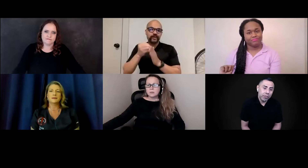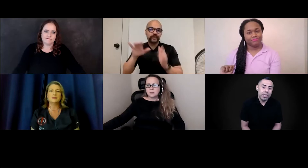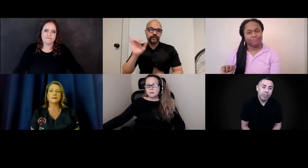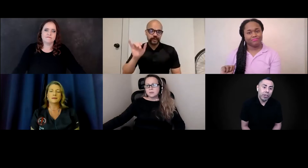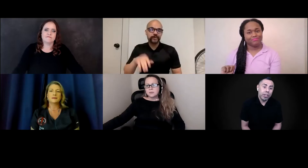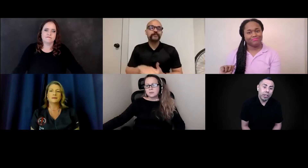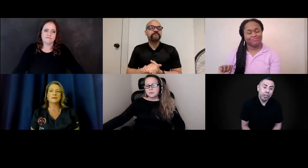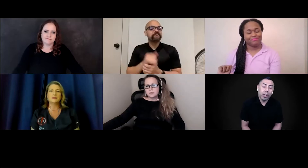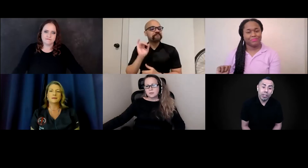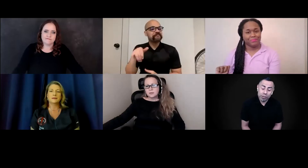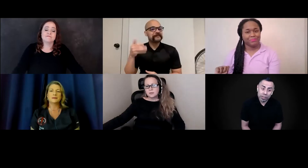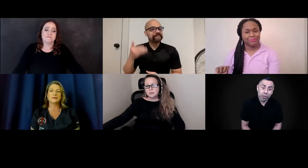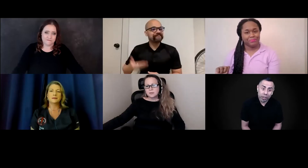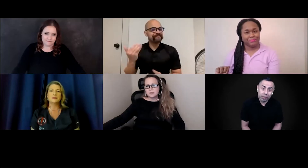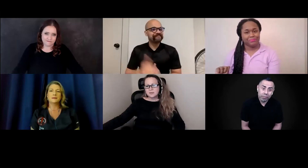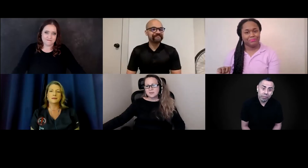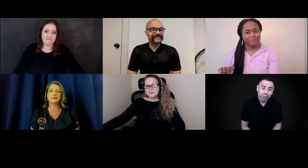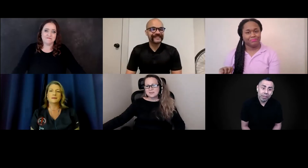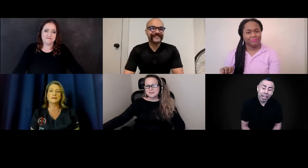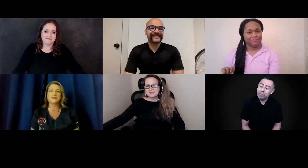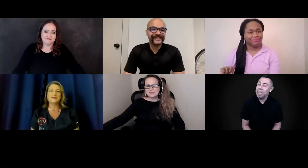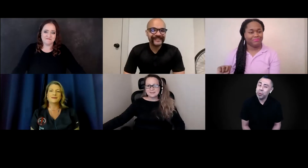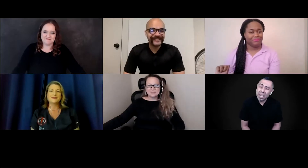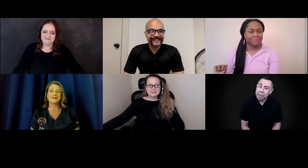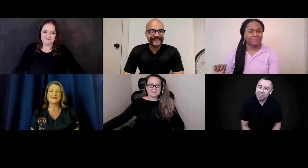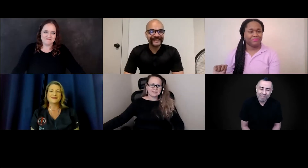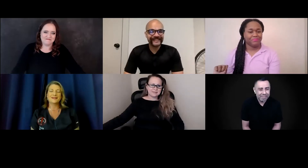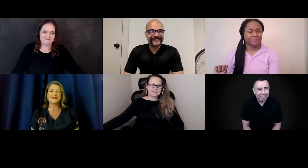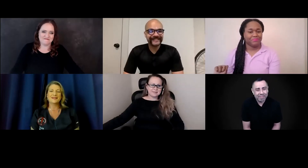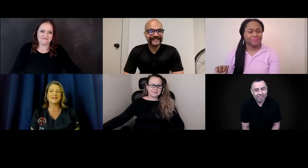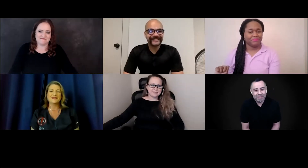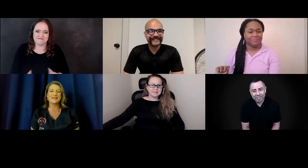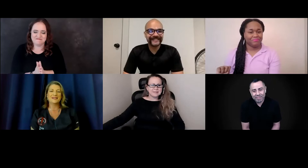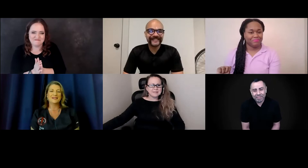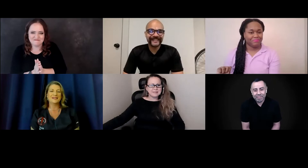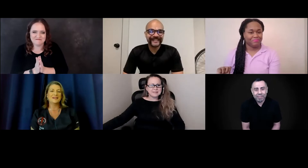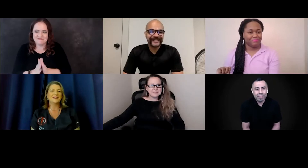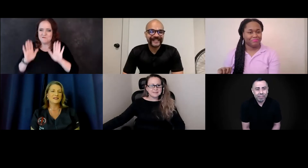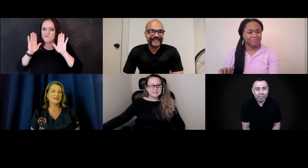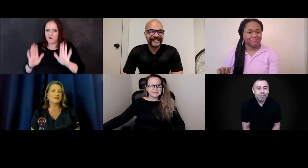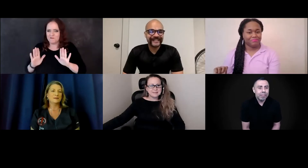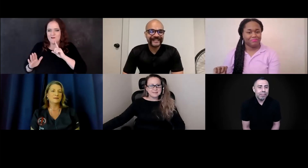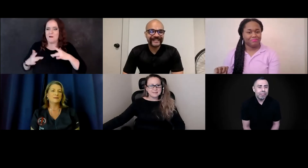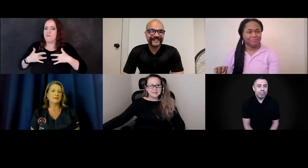for the deaf and hard of hearing college students as well. That's who I am. Sarah Brown: Wonderful.